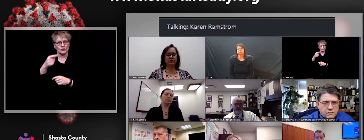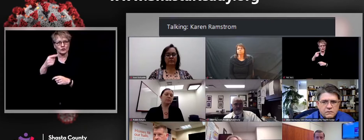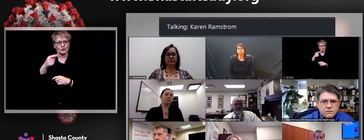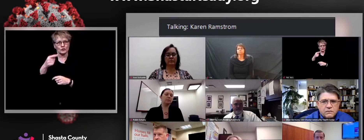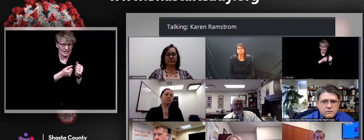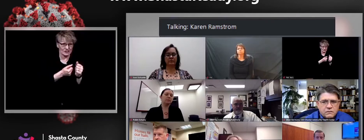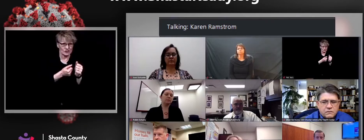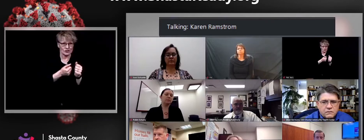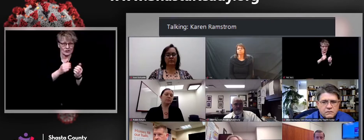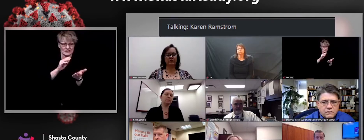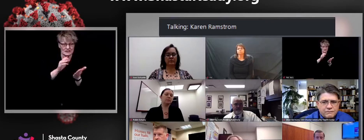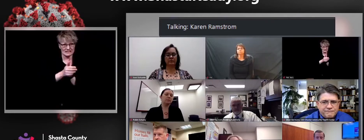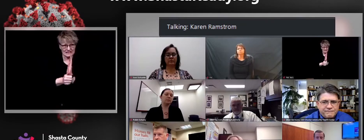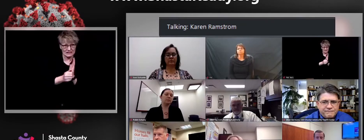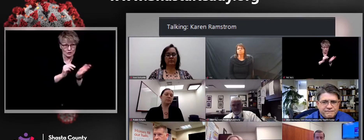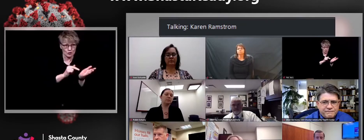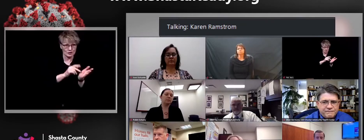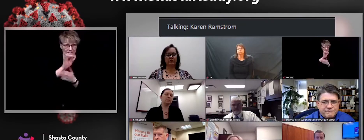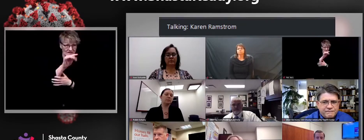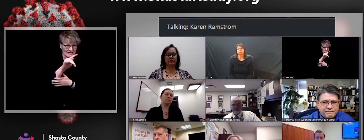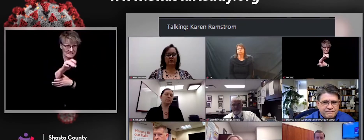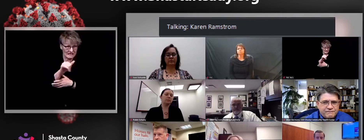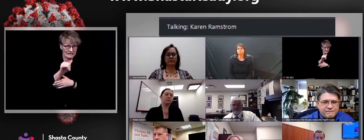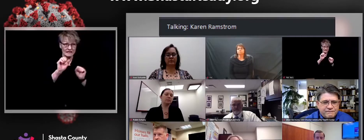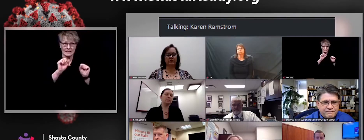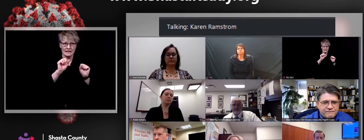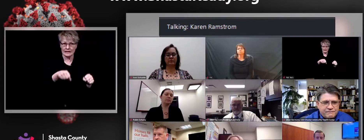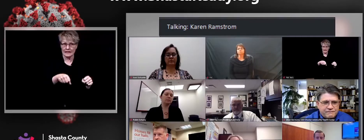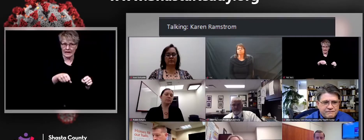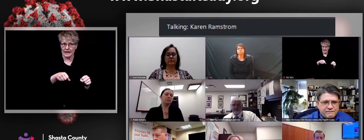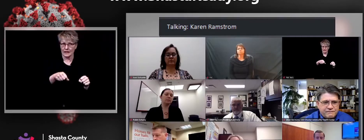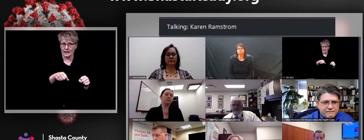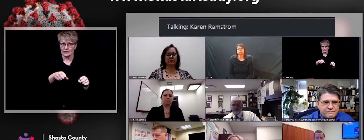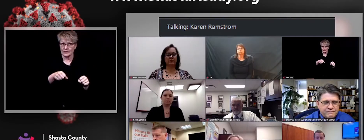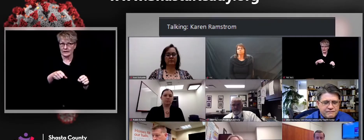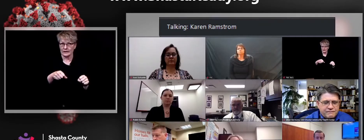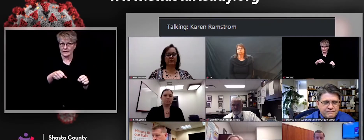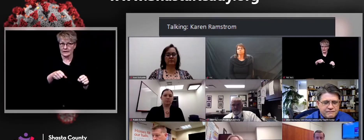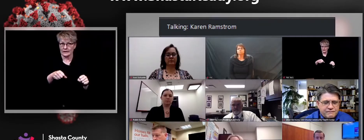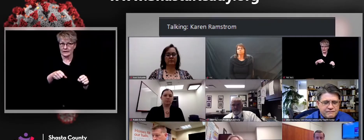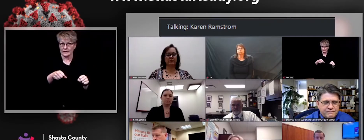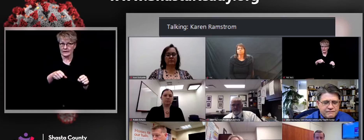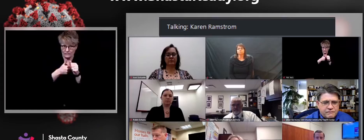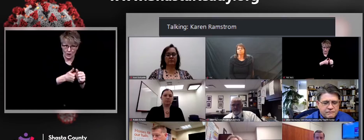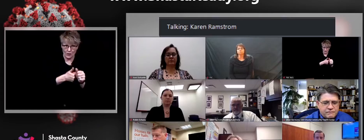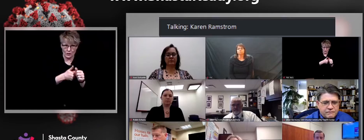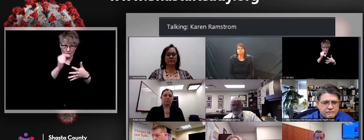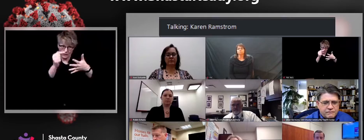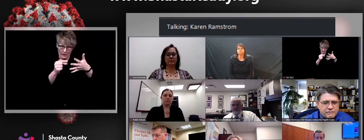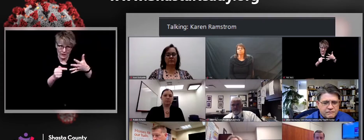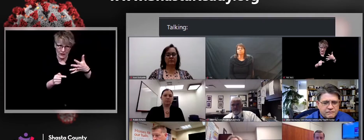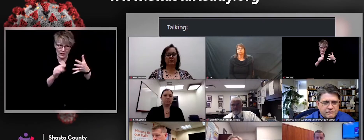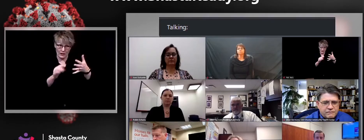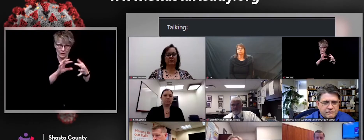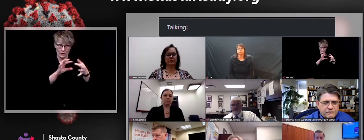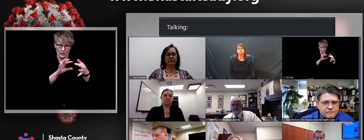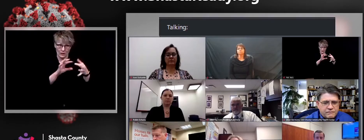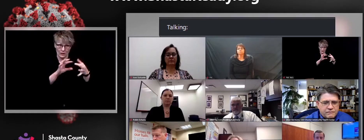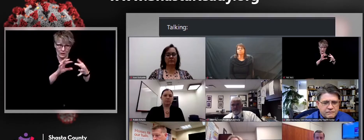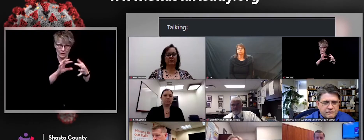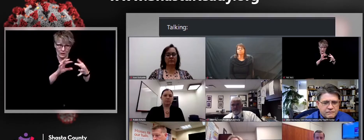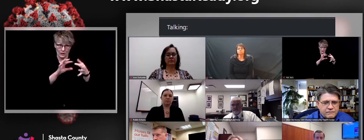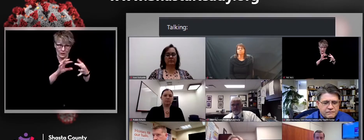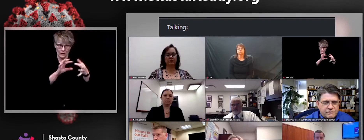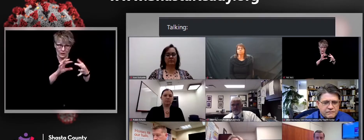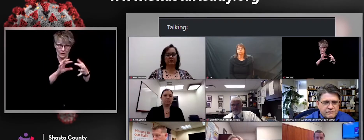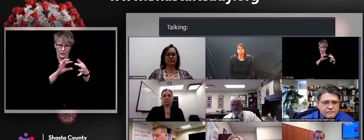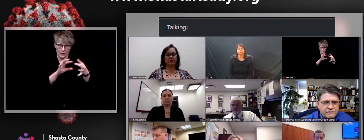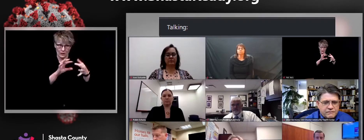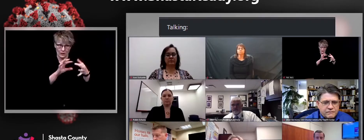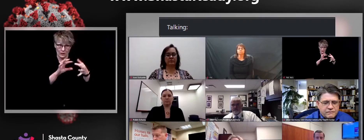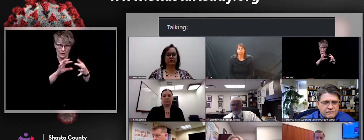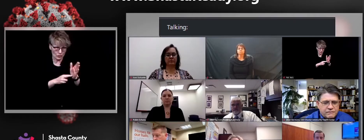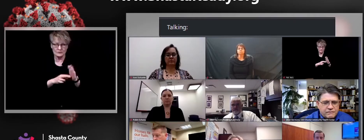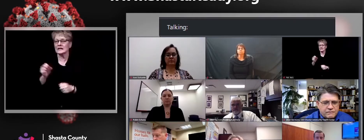nursing facilities. They all receive the same All Facility Letter from the state